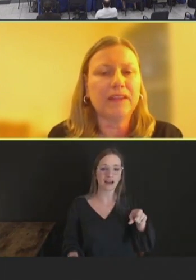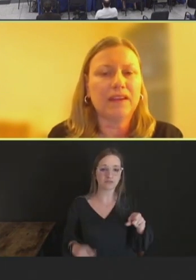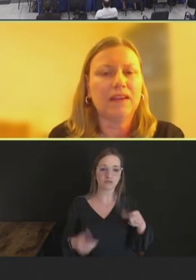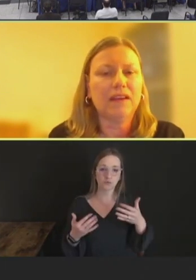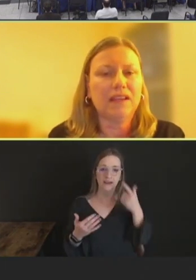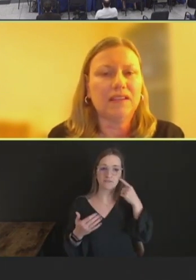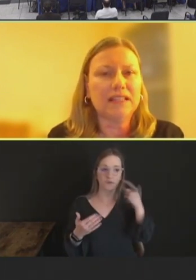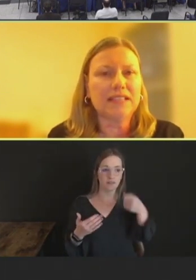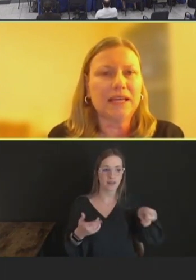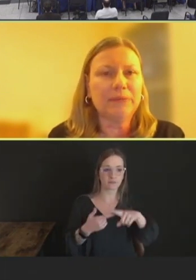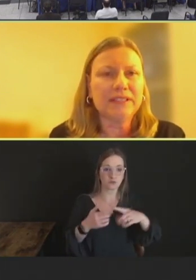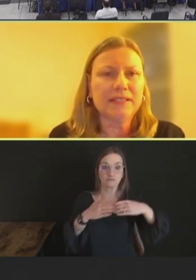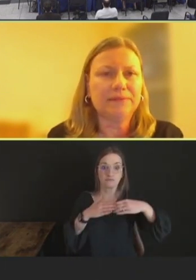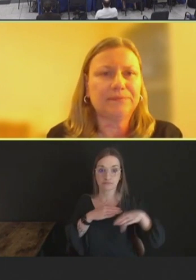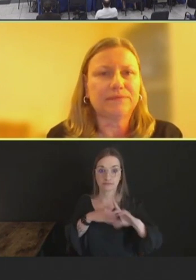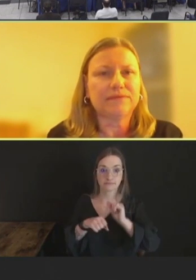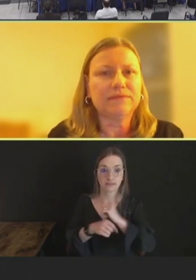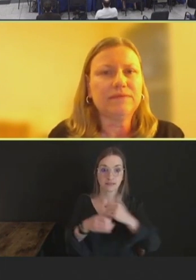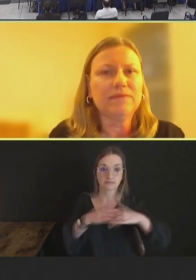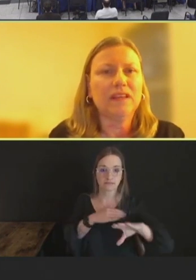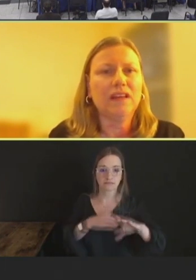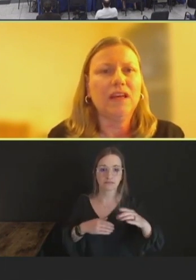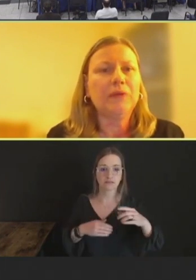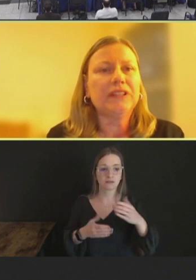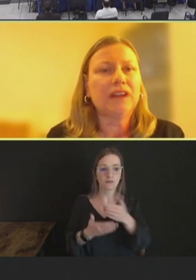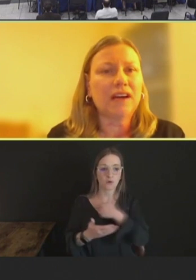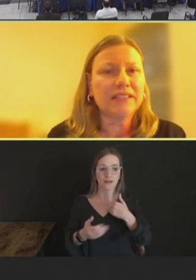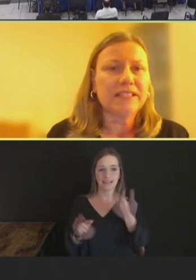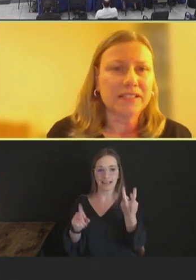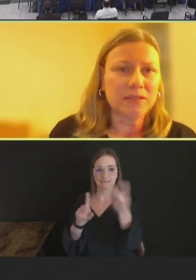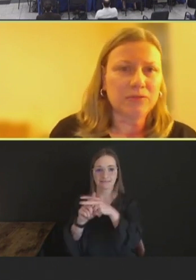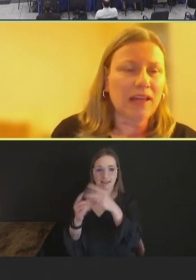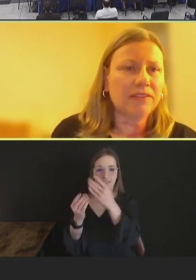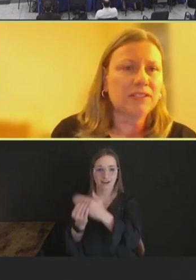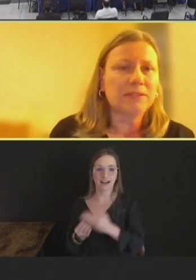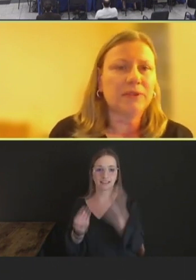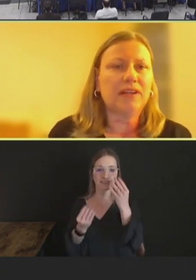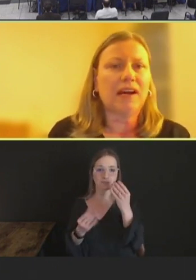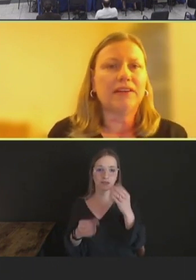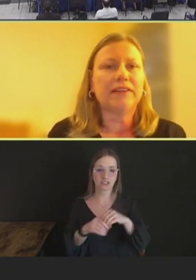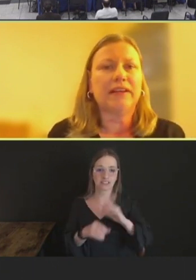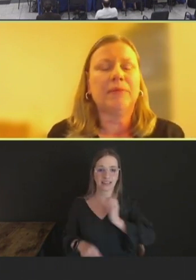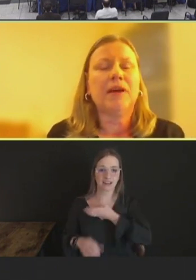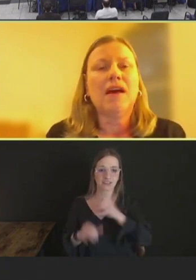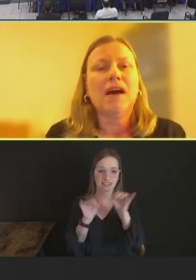Next slide please. But there are still some challenges with our algorithm.